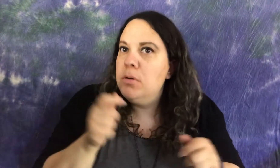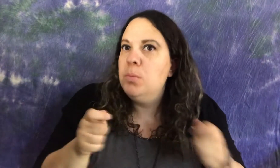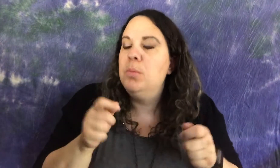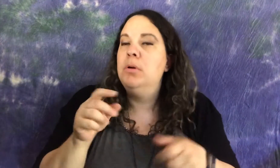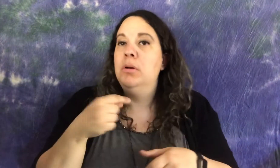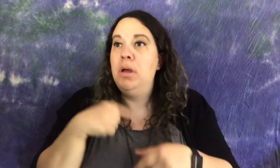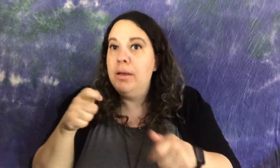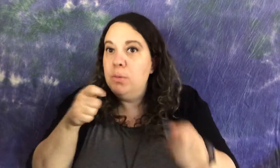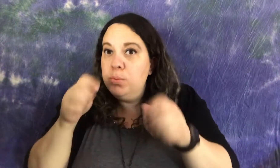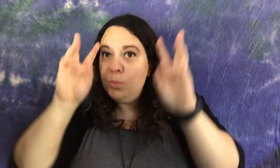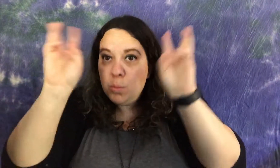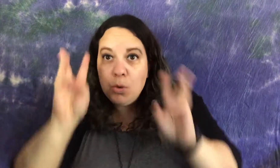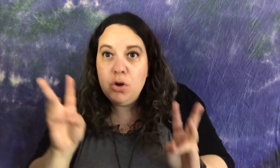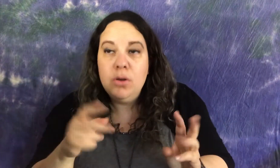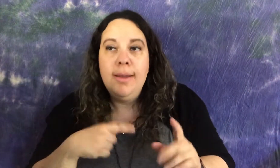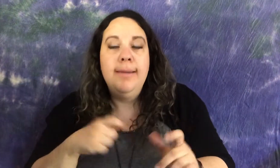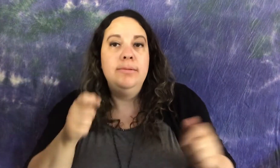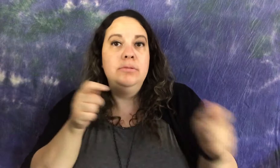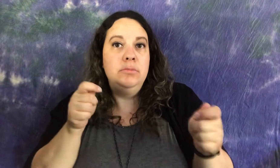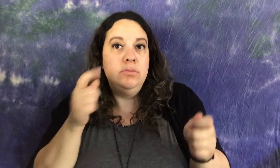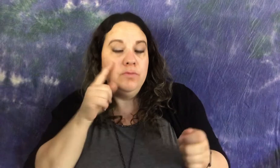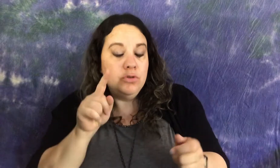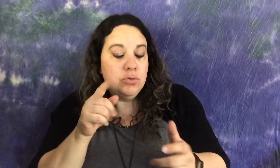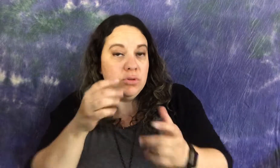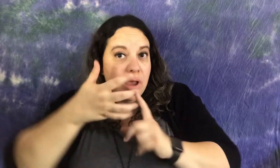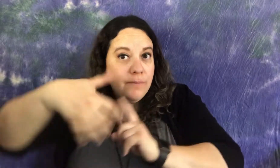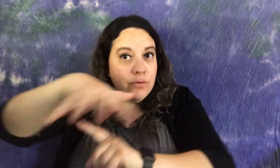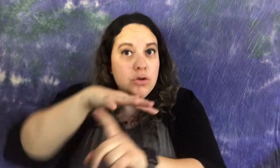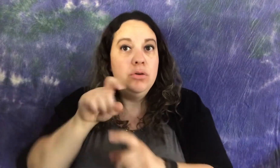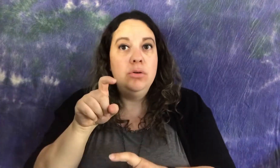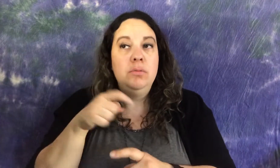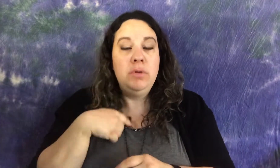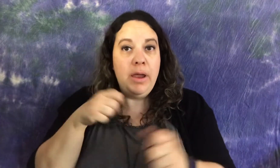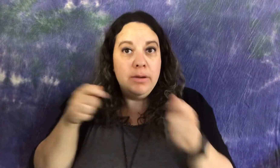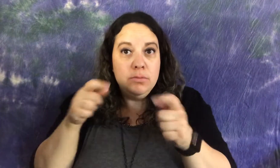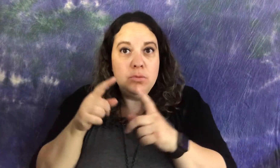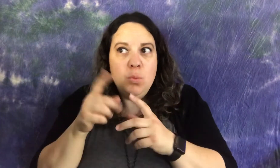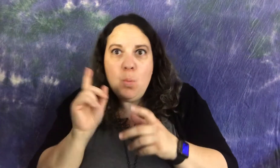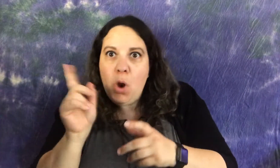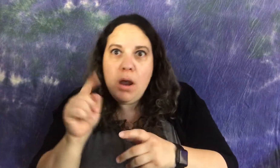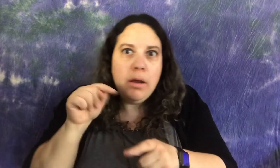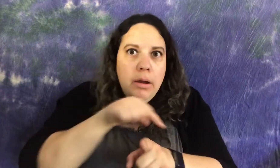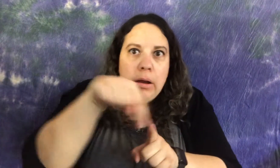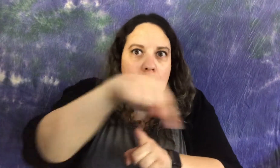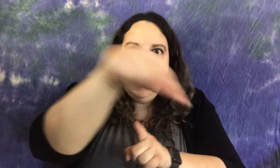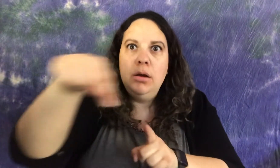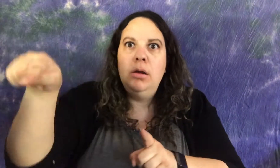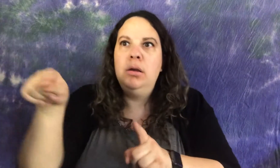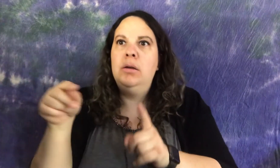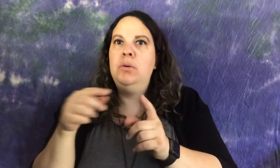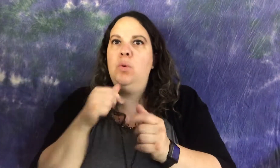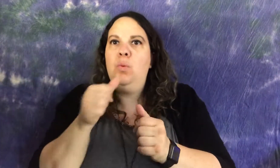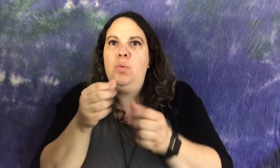with new foods, weather, and the environment? Can I find directions for myself and not get lost?